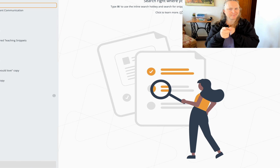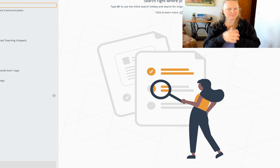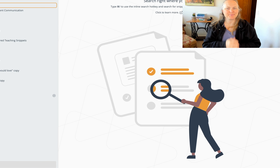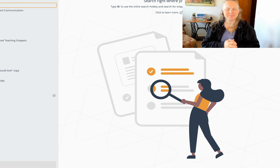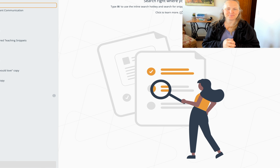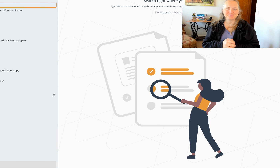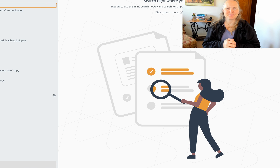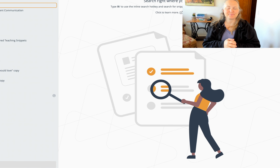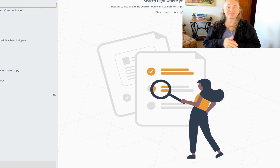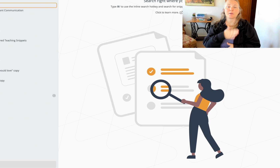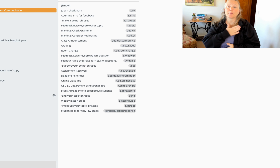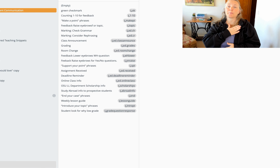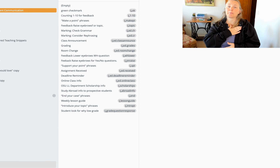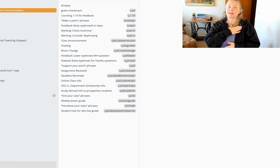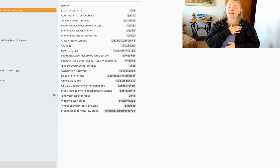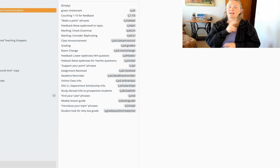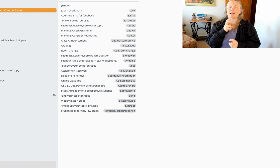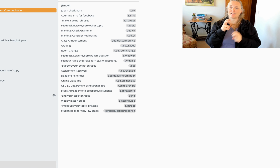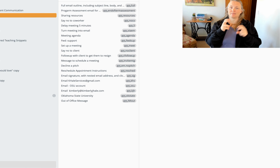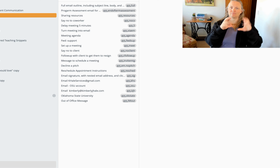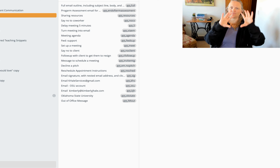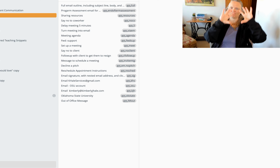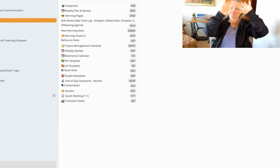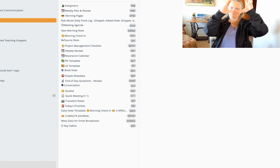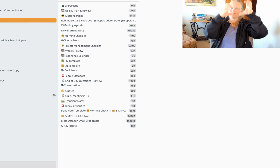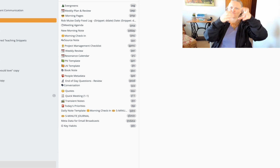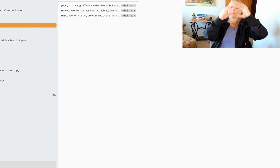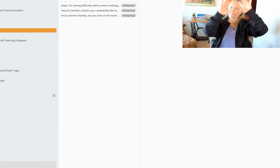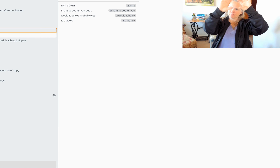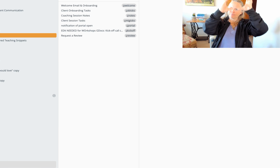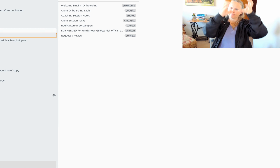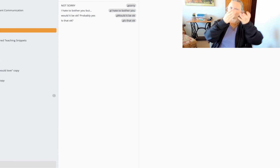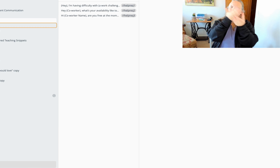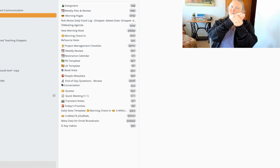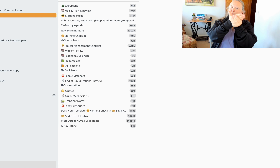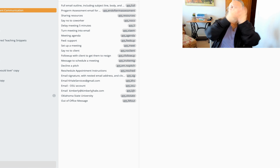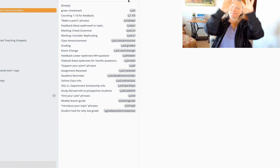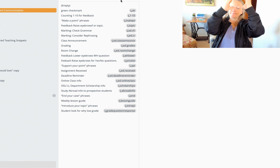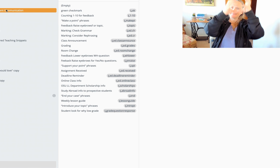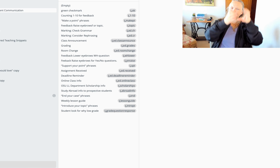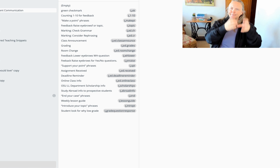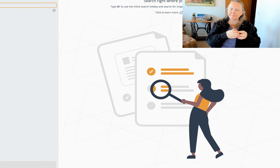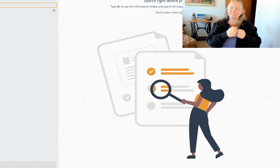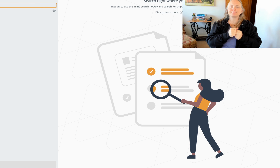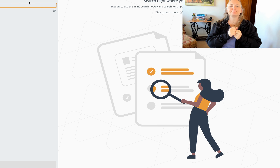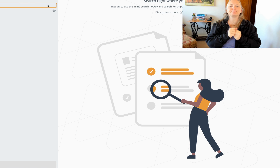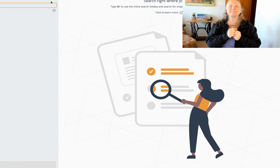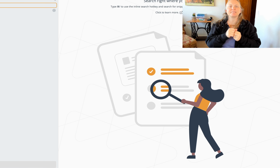But my personal ones, I break my snippets into lots of different categories. Let's just start with a new group.